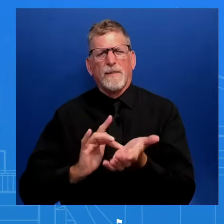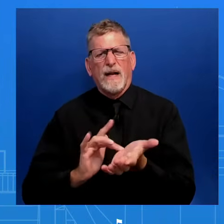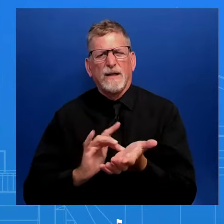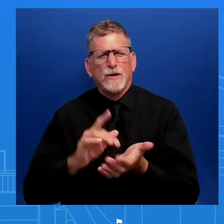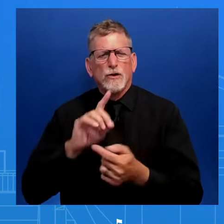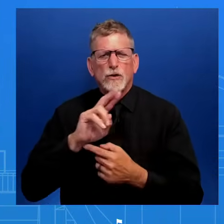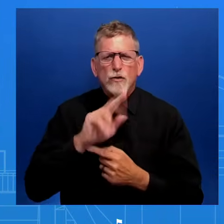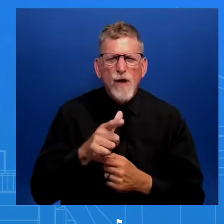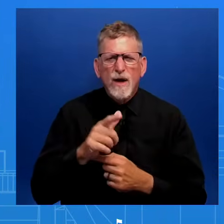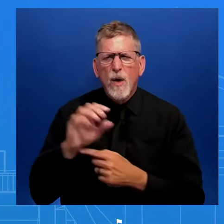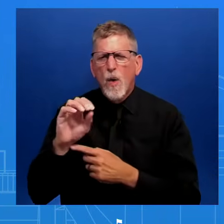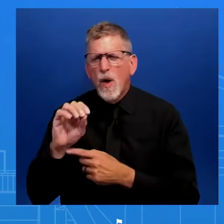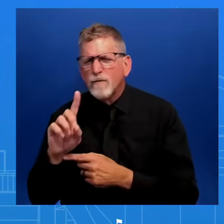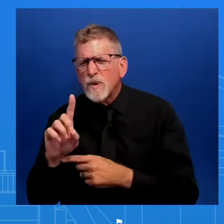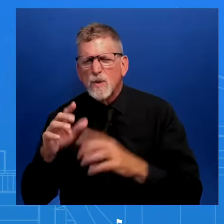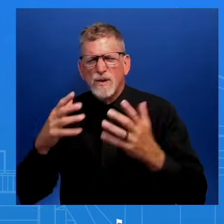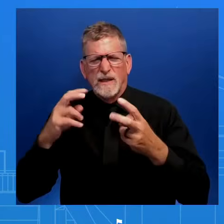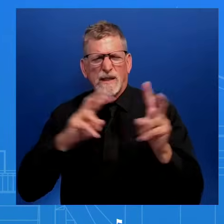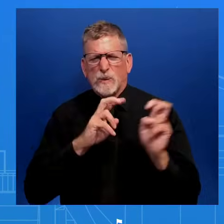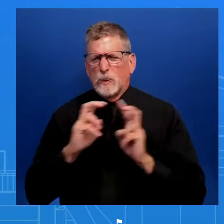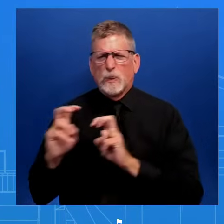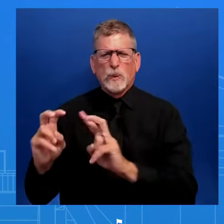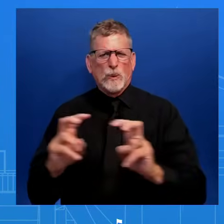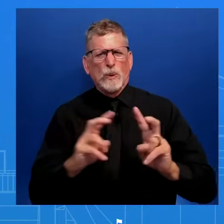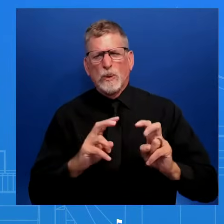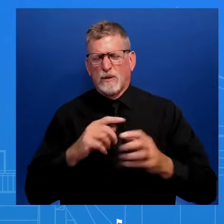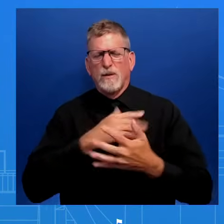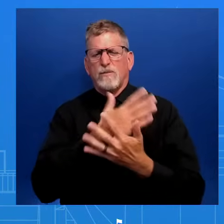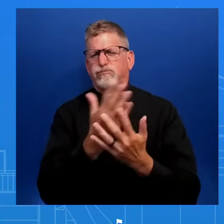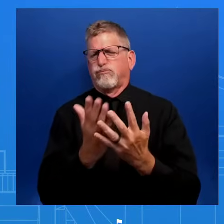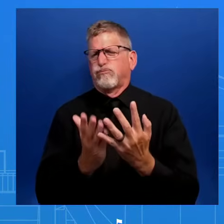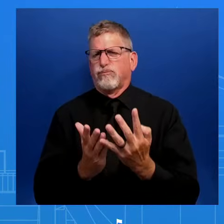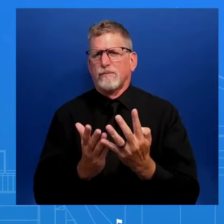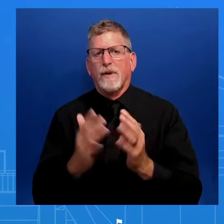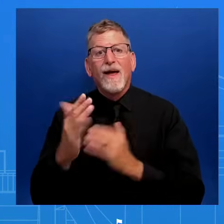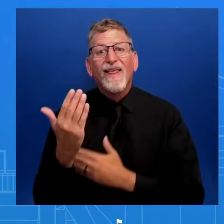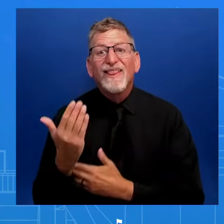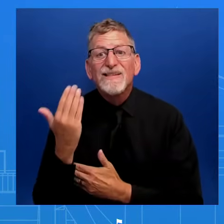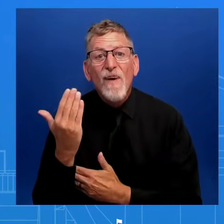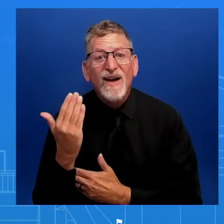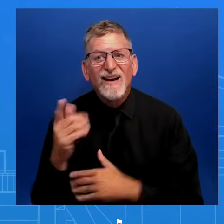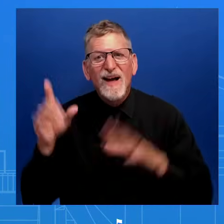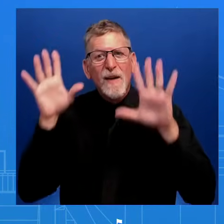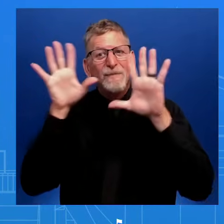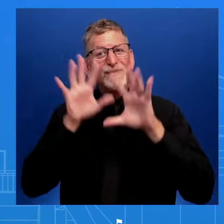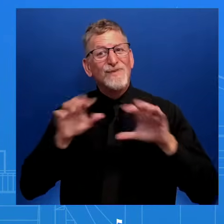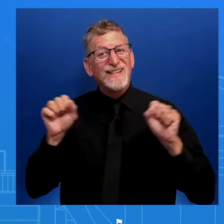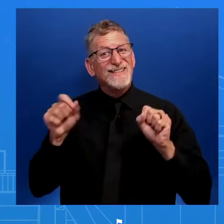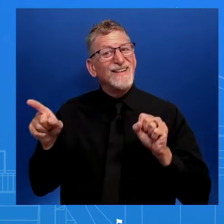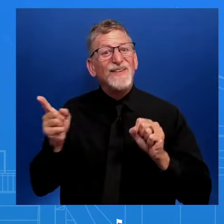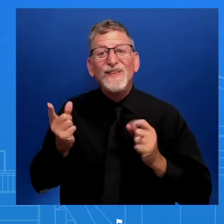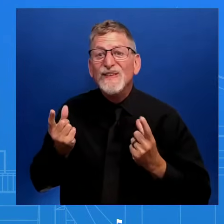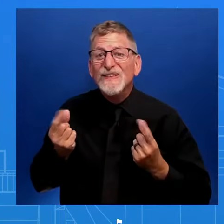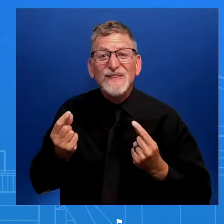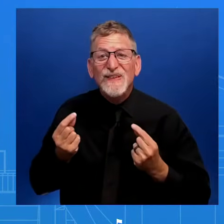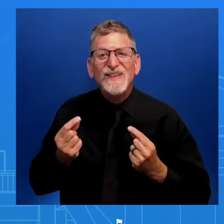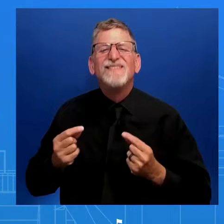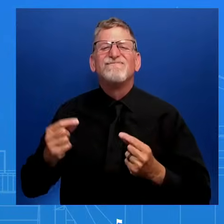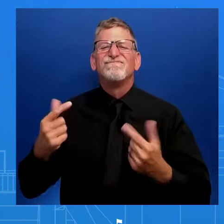how the U.S. will proceed in this situation most broadly. Ms. Jean-Pierre: Just really quickly, just to reiterate on your first question: